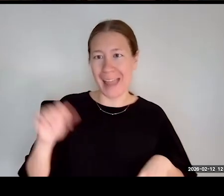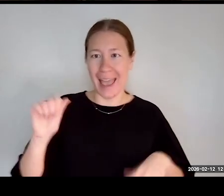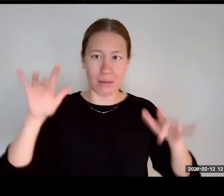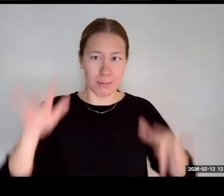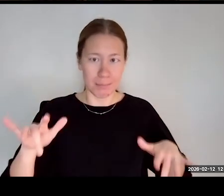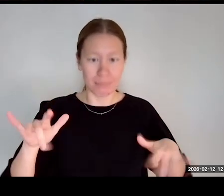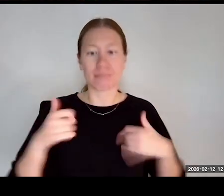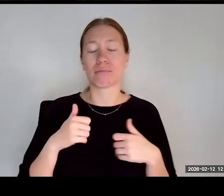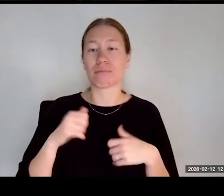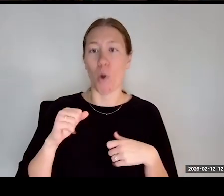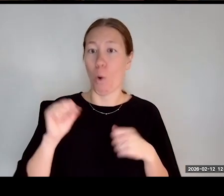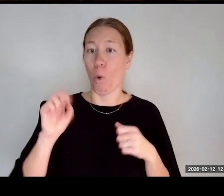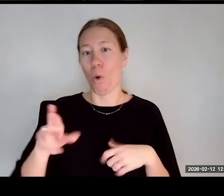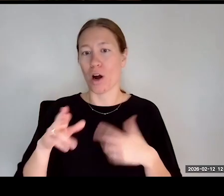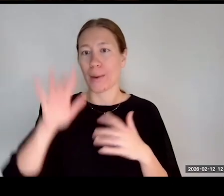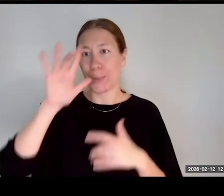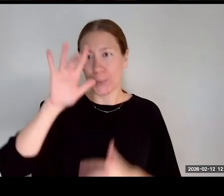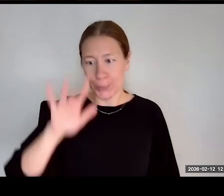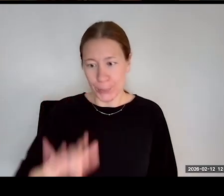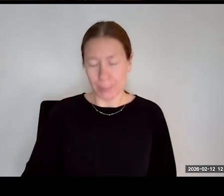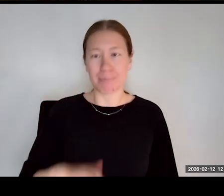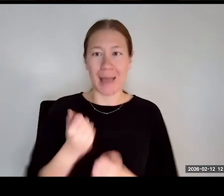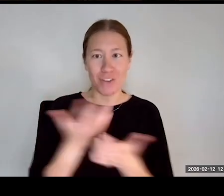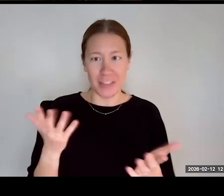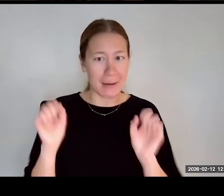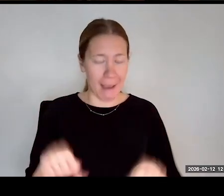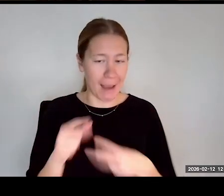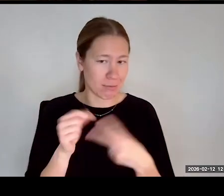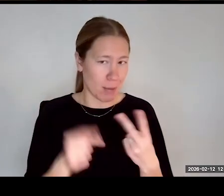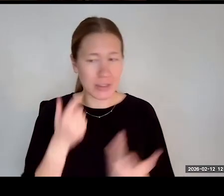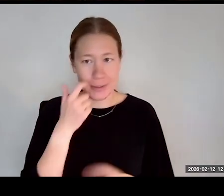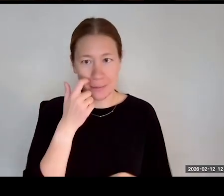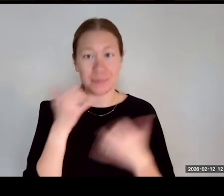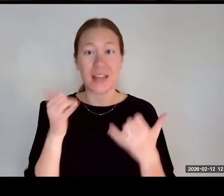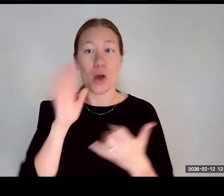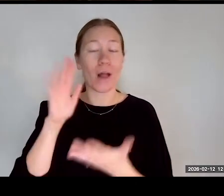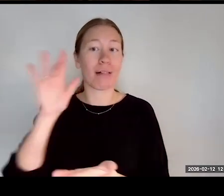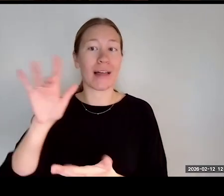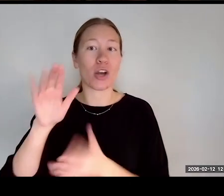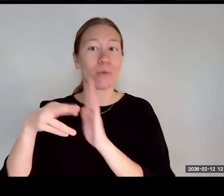And we're gonna go into our references as pane, or sorry, our review pane review.